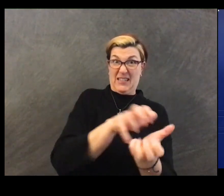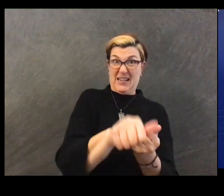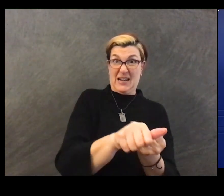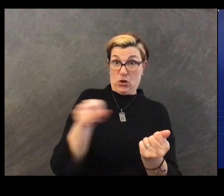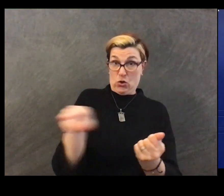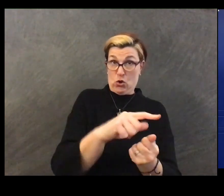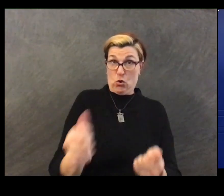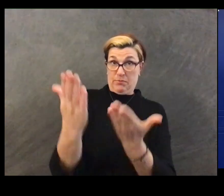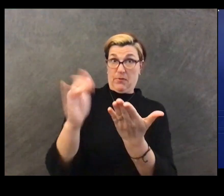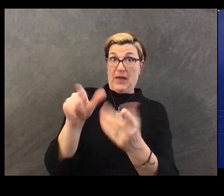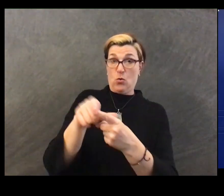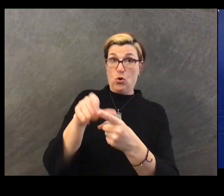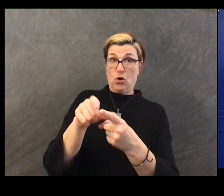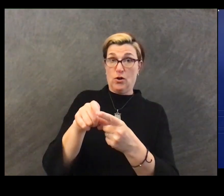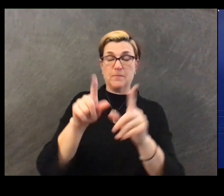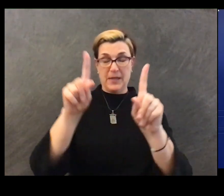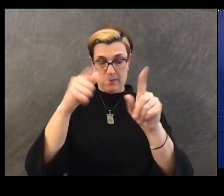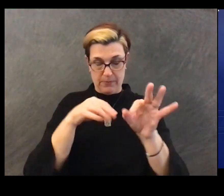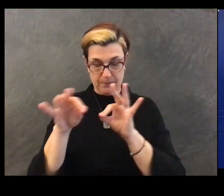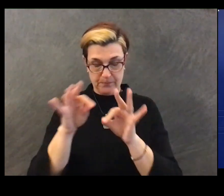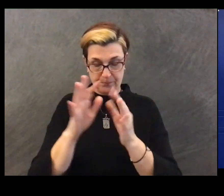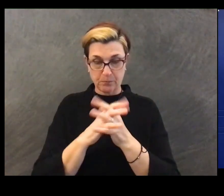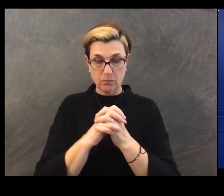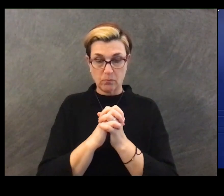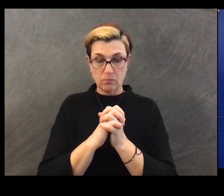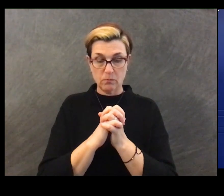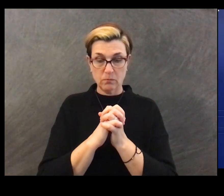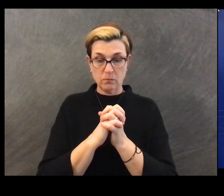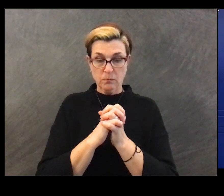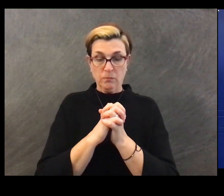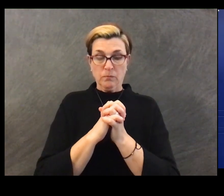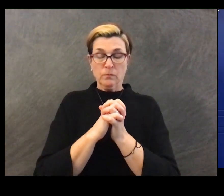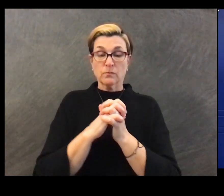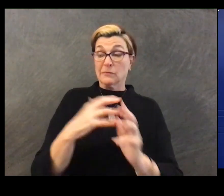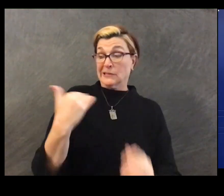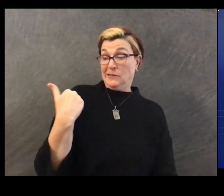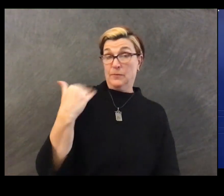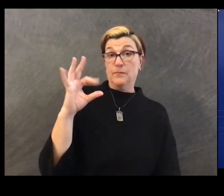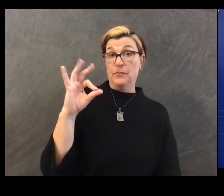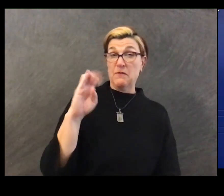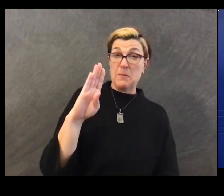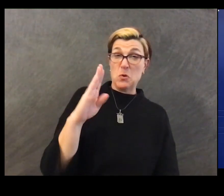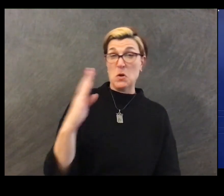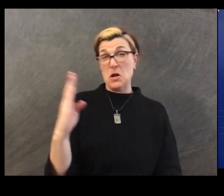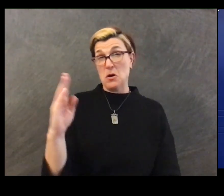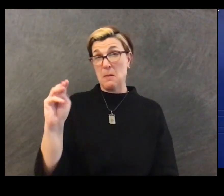virus for the first time in the February and March timeframe we didn't have an